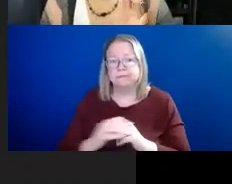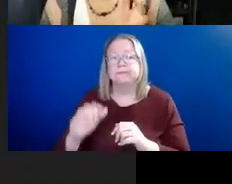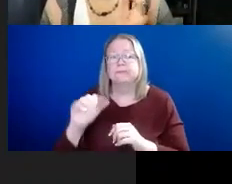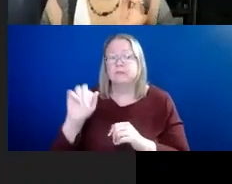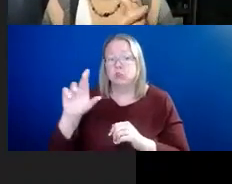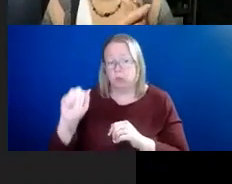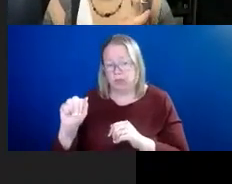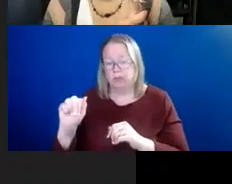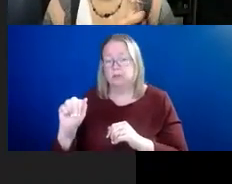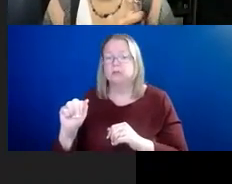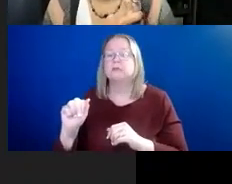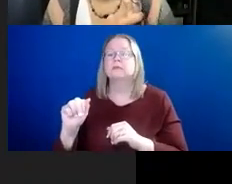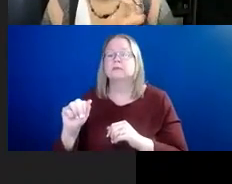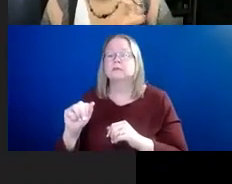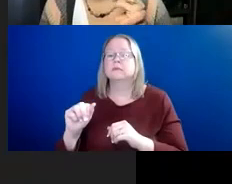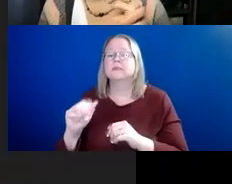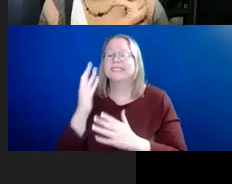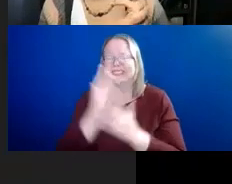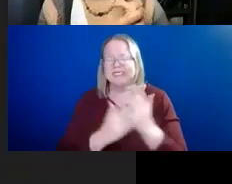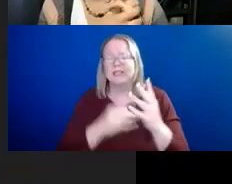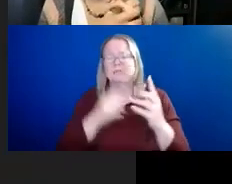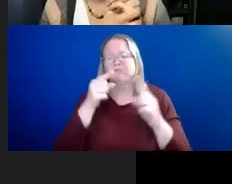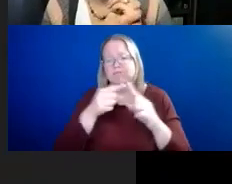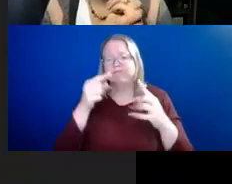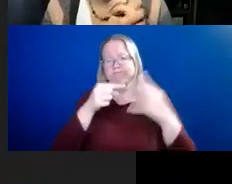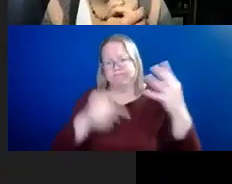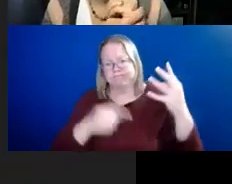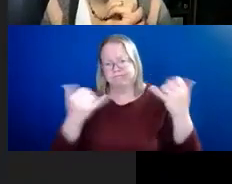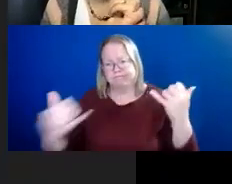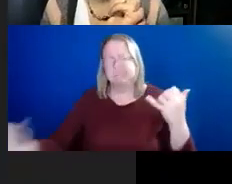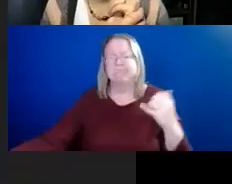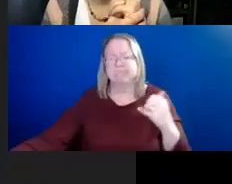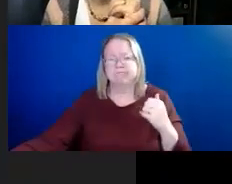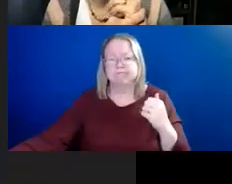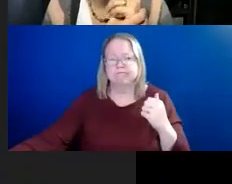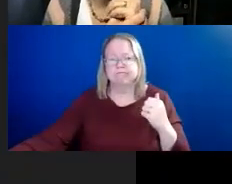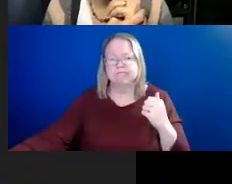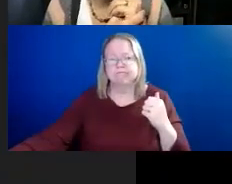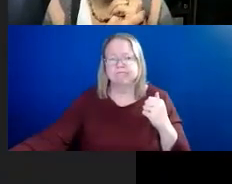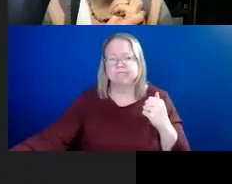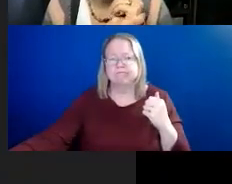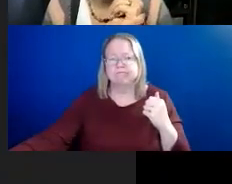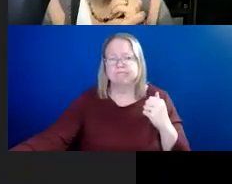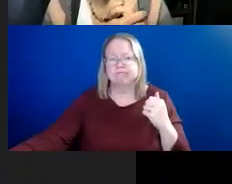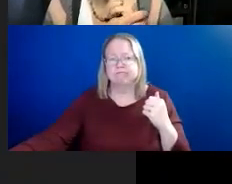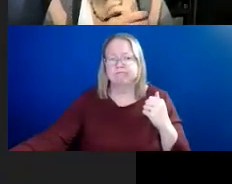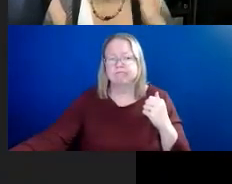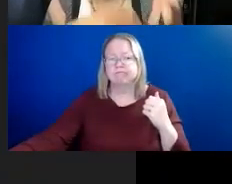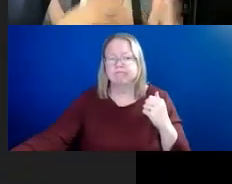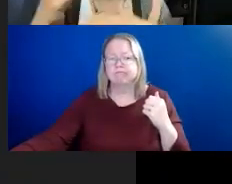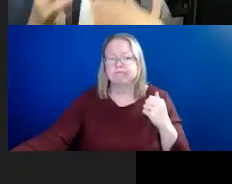13:19:55 , this is a few bullet points on the slide rate here 13:20:05 for AERA's access plan which is still evolving